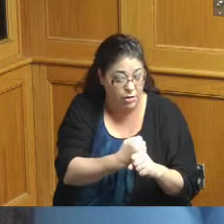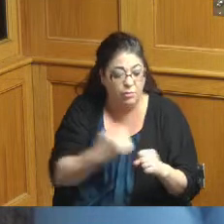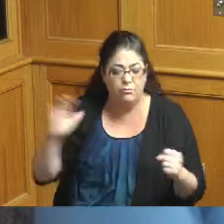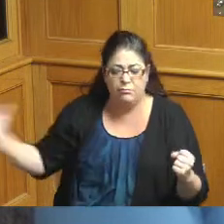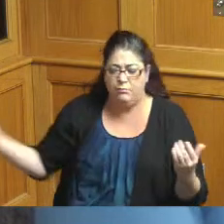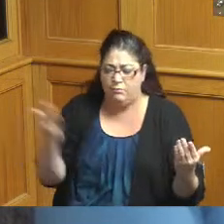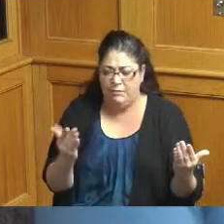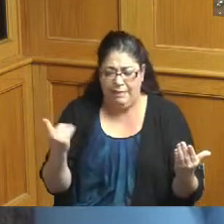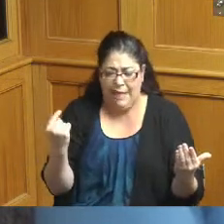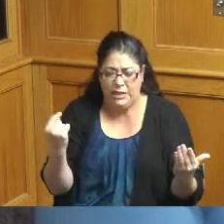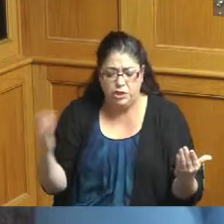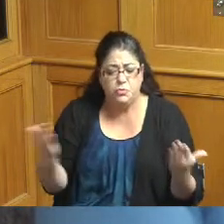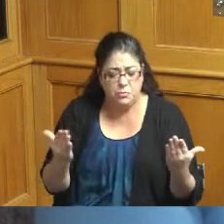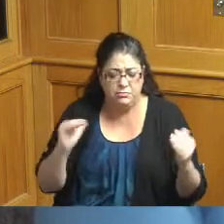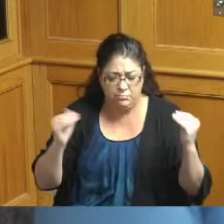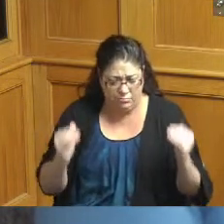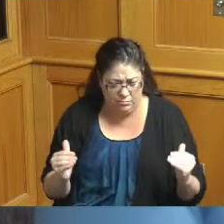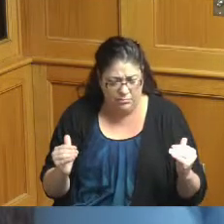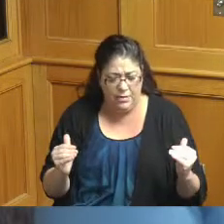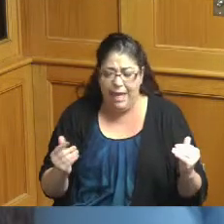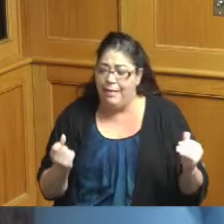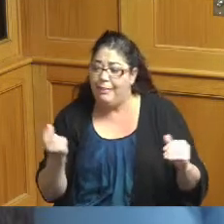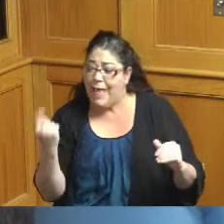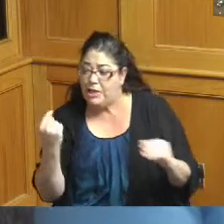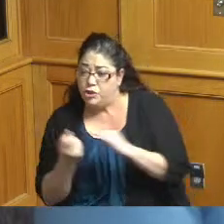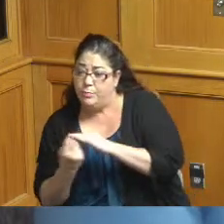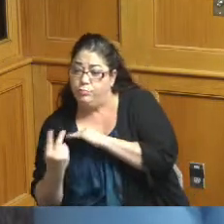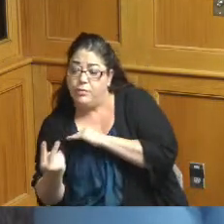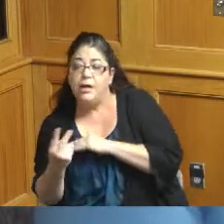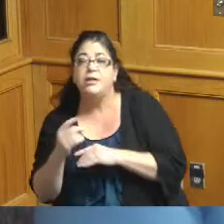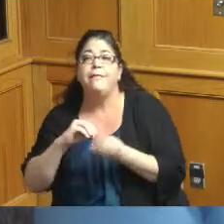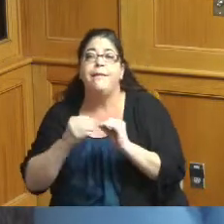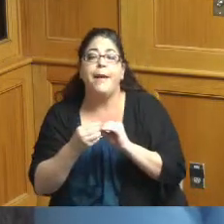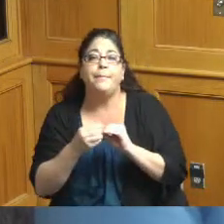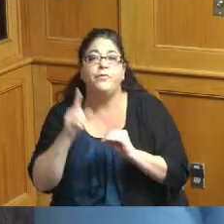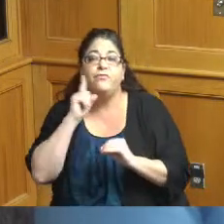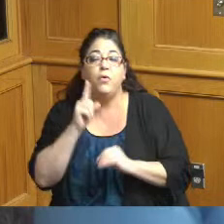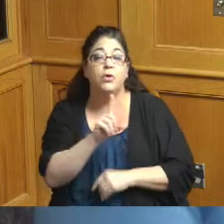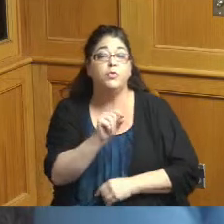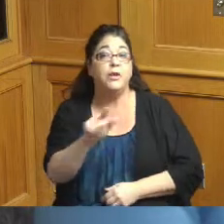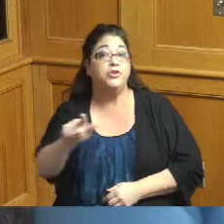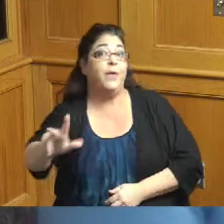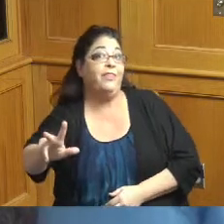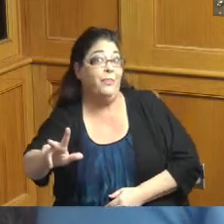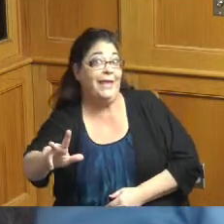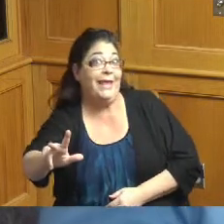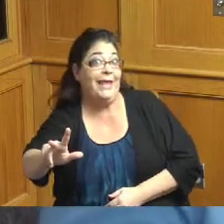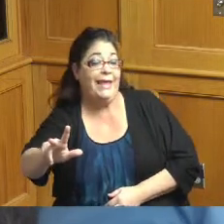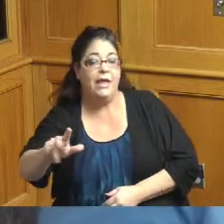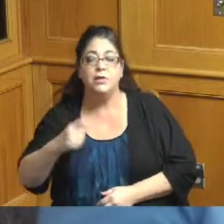for this year because in last year's budget we had a projection for 2023 that you would be at about